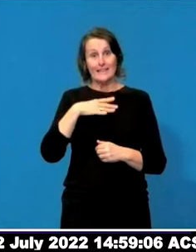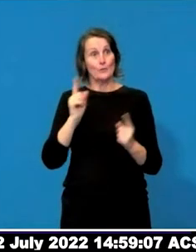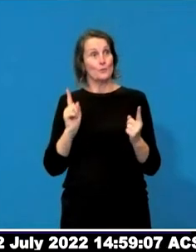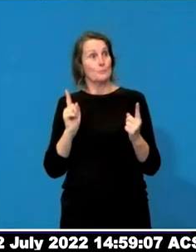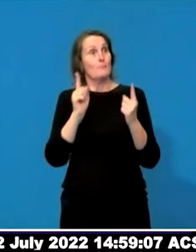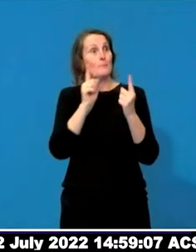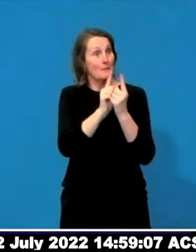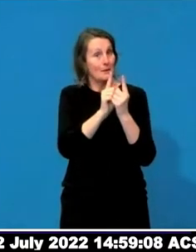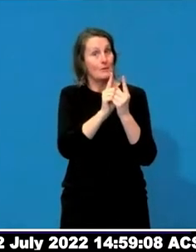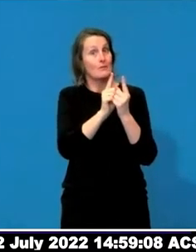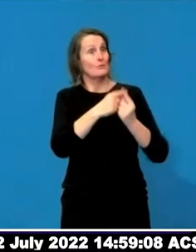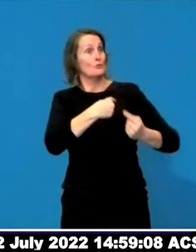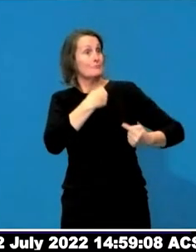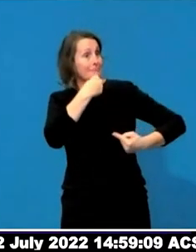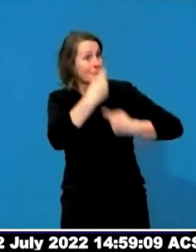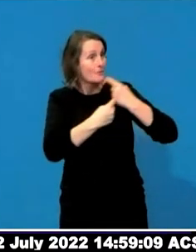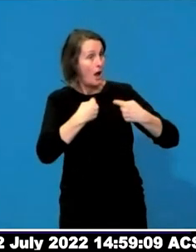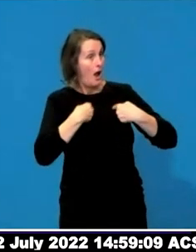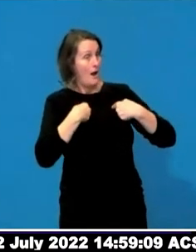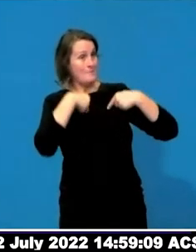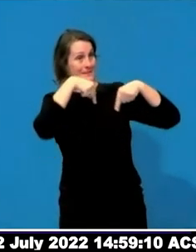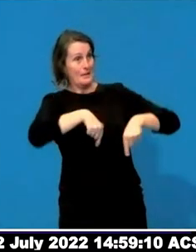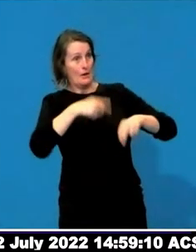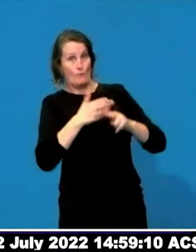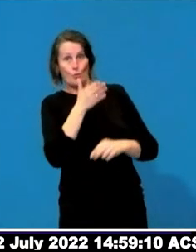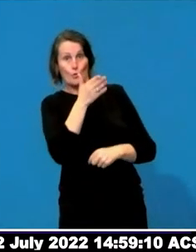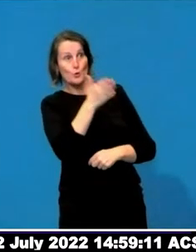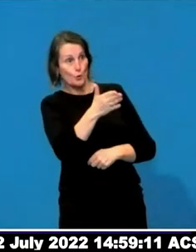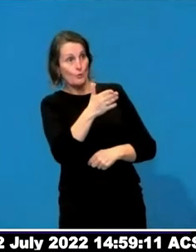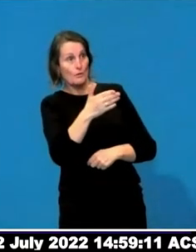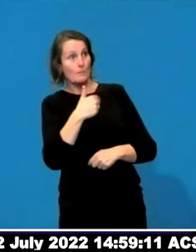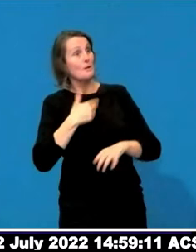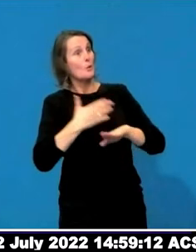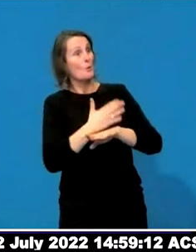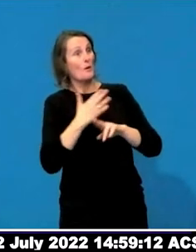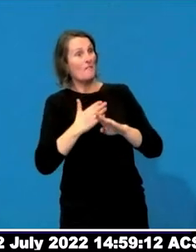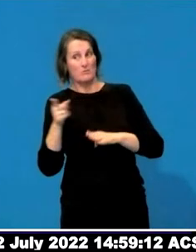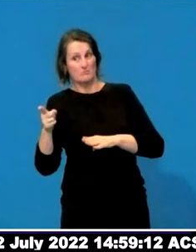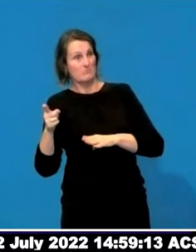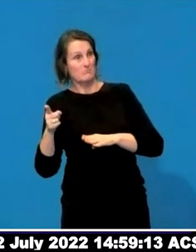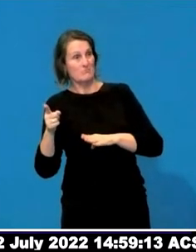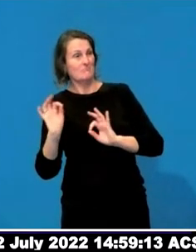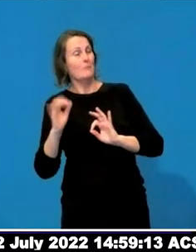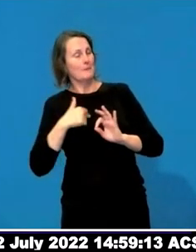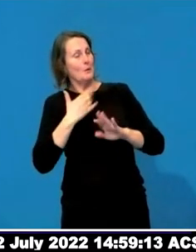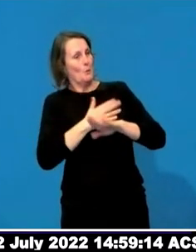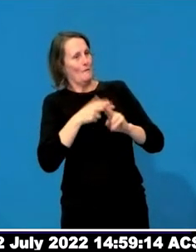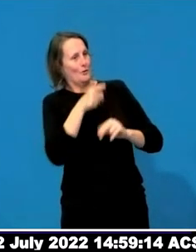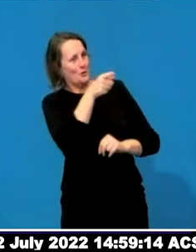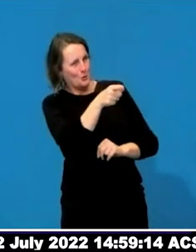We're not here for the government. We're not here for the scheme. We're here to deliver according to their needs, their wants,